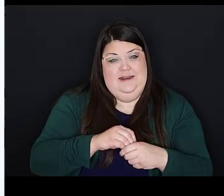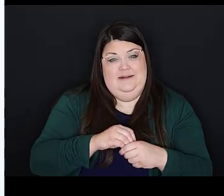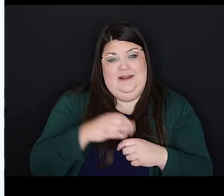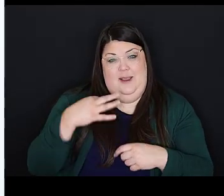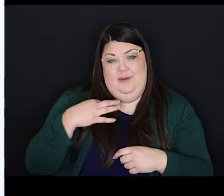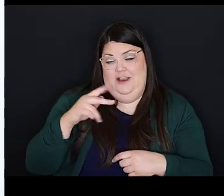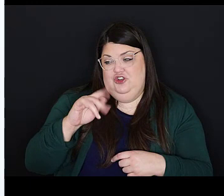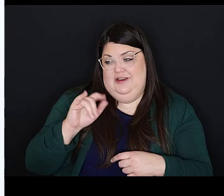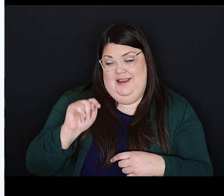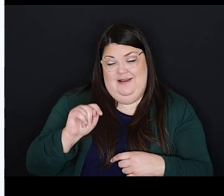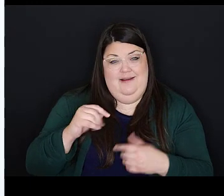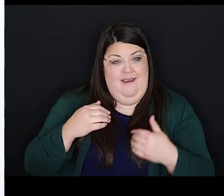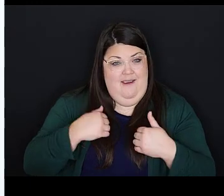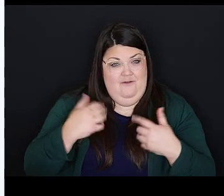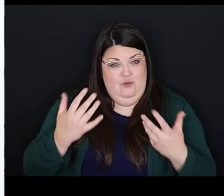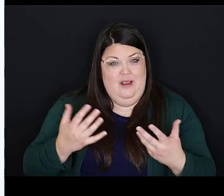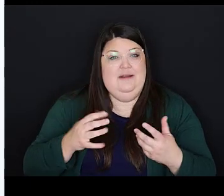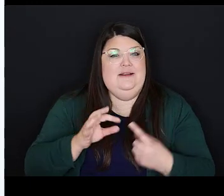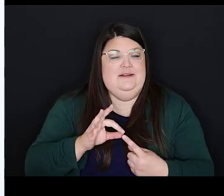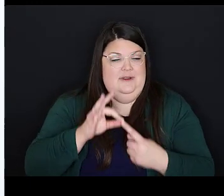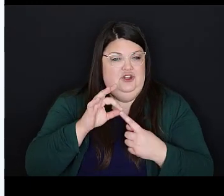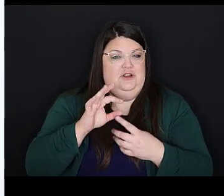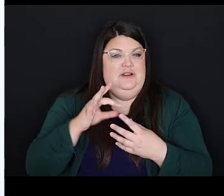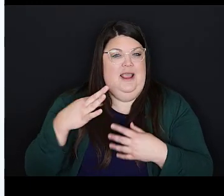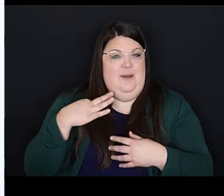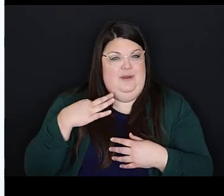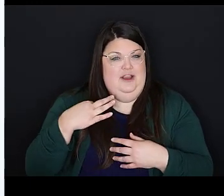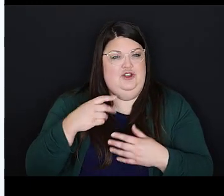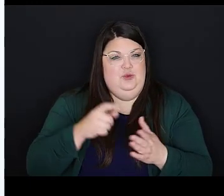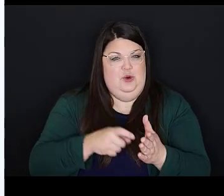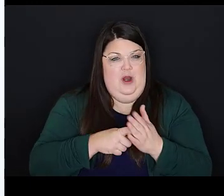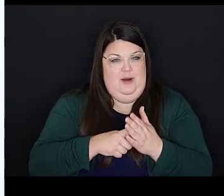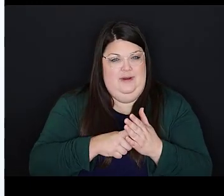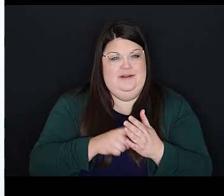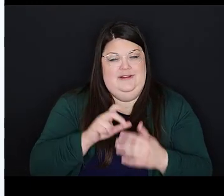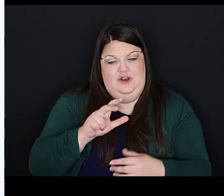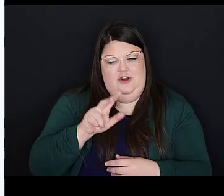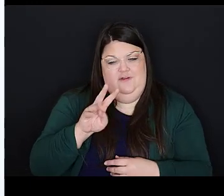the special application requirements at 34 C.F.R. 371.21(a)-(k), explanatory notes, and